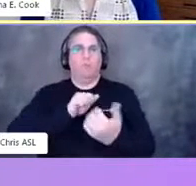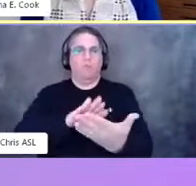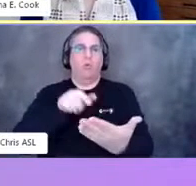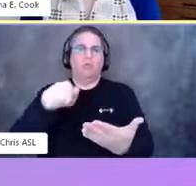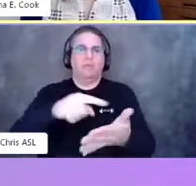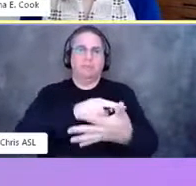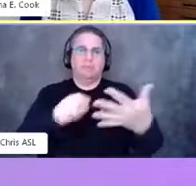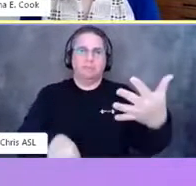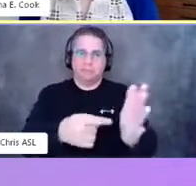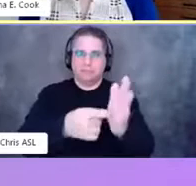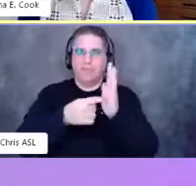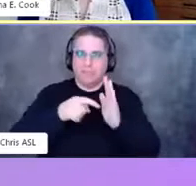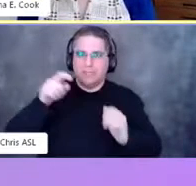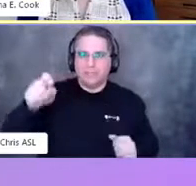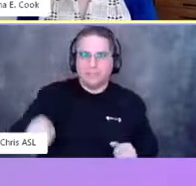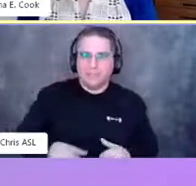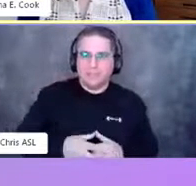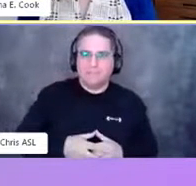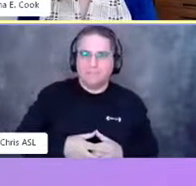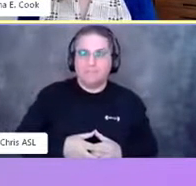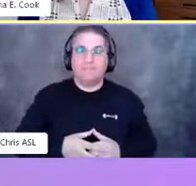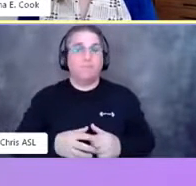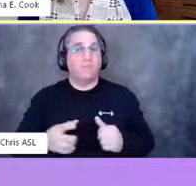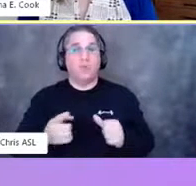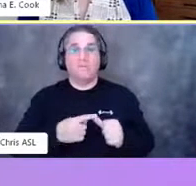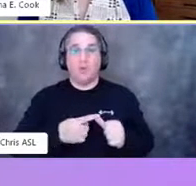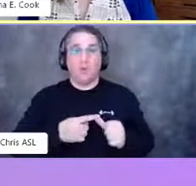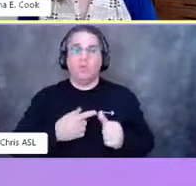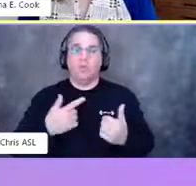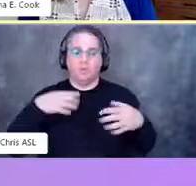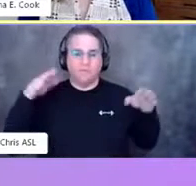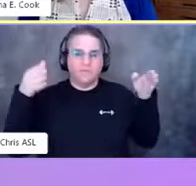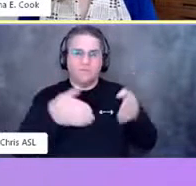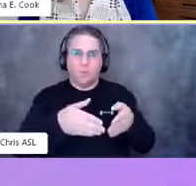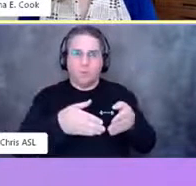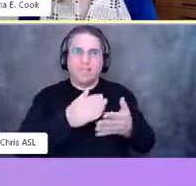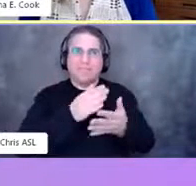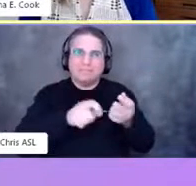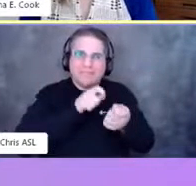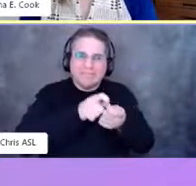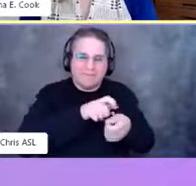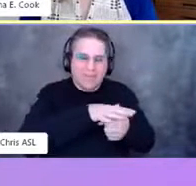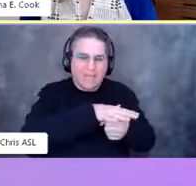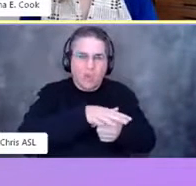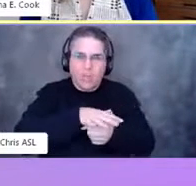we're beginning with some targeted areas based on scientific definitions of different types of